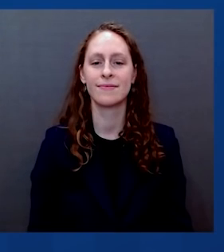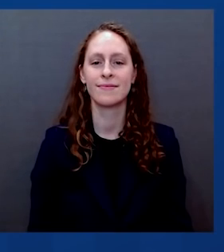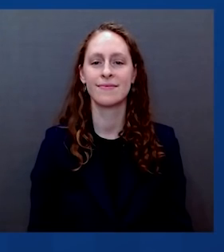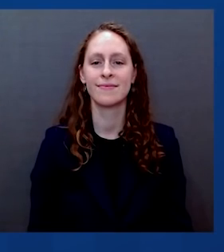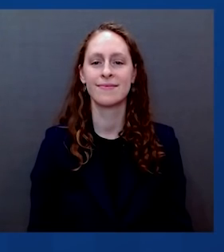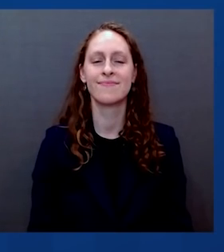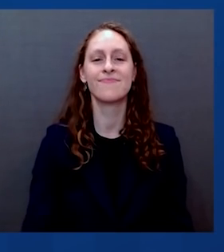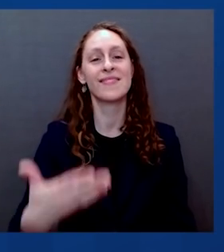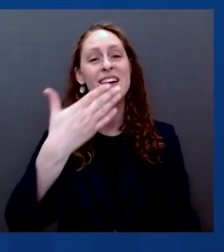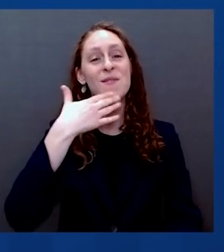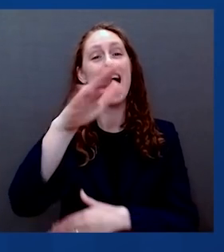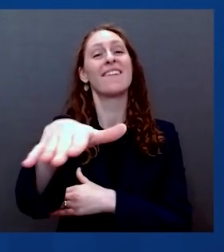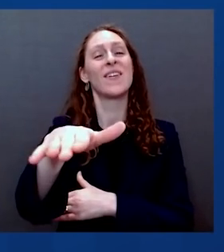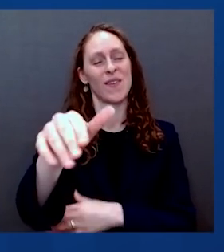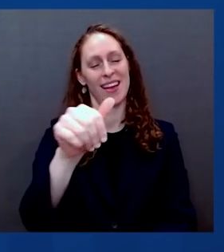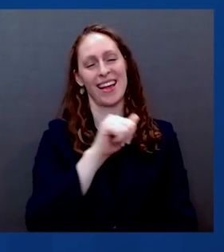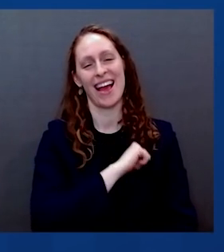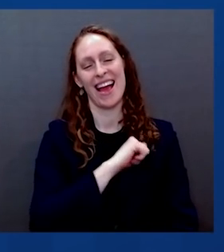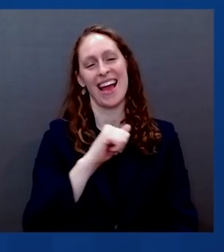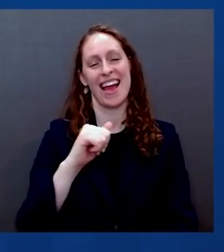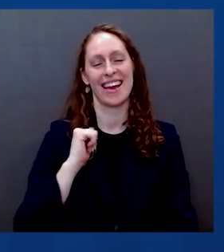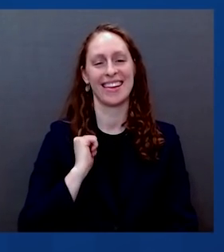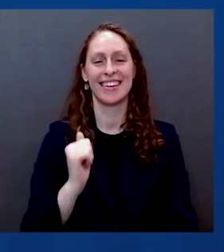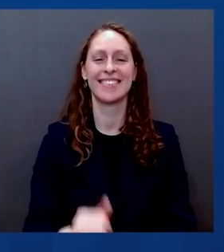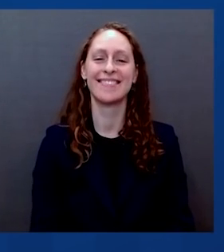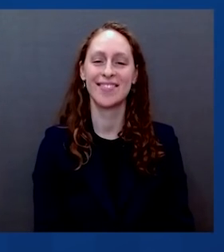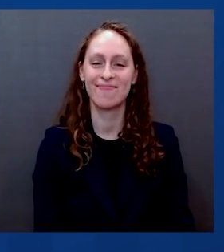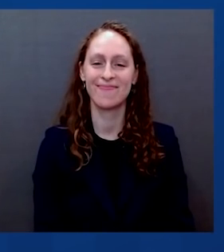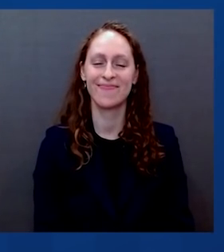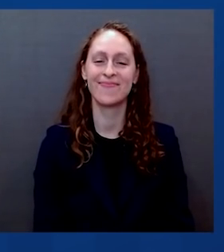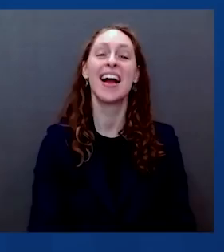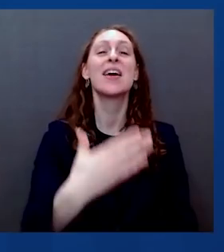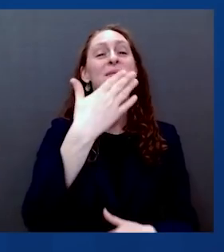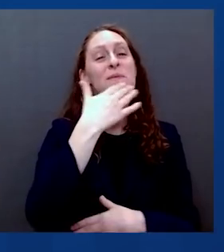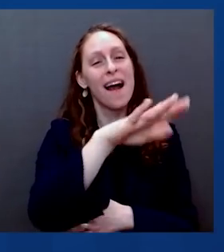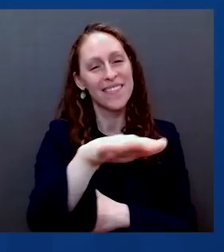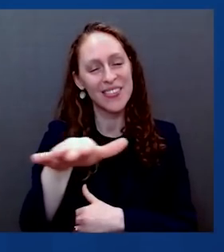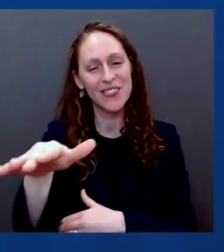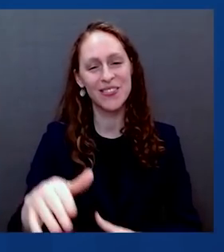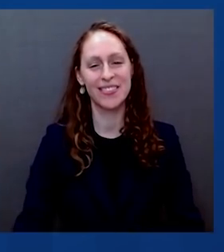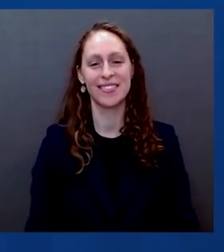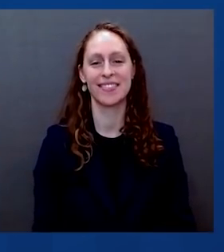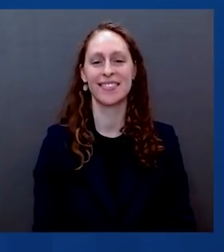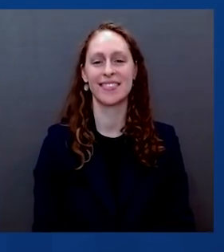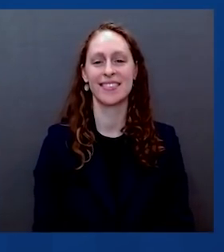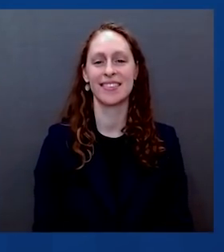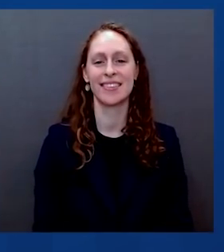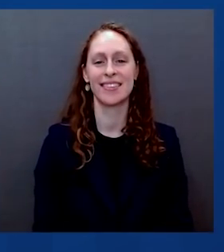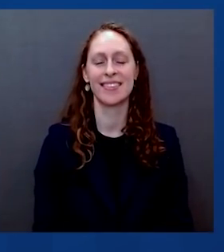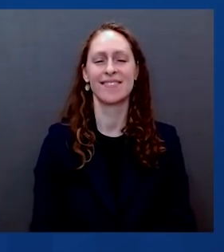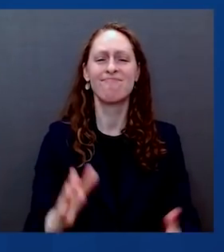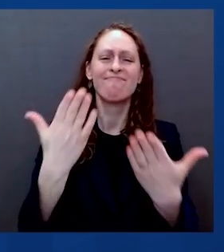Good afternoon. Jillian, thank you for that beautiful introduction and for your leadership.